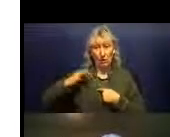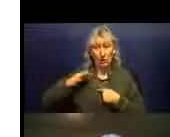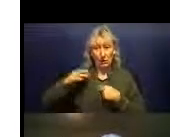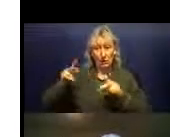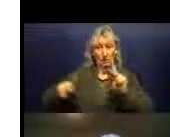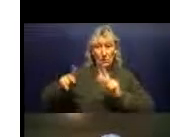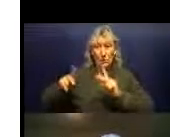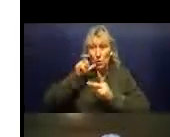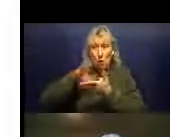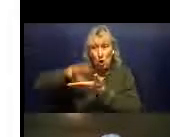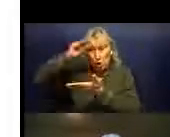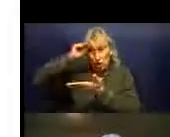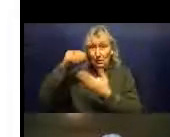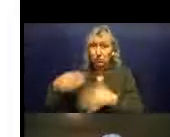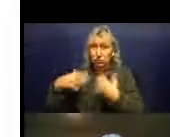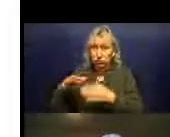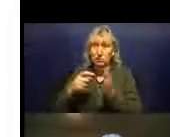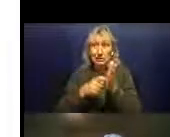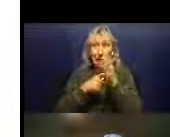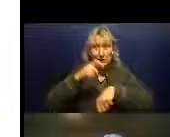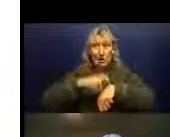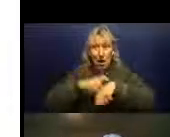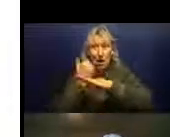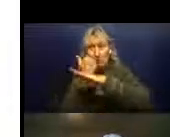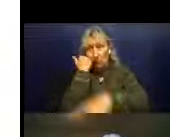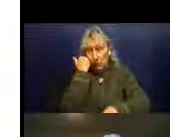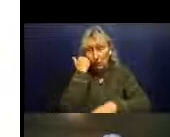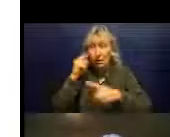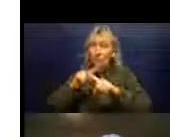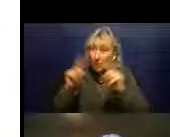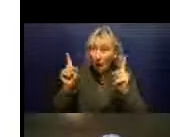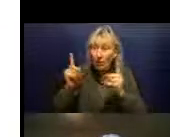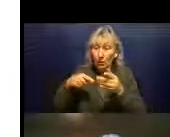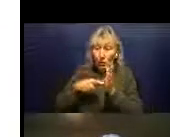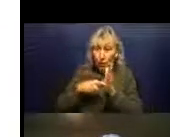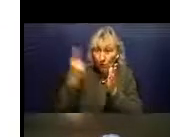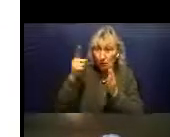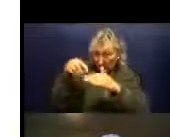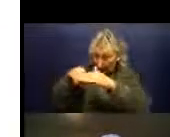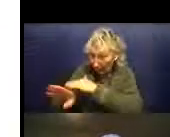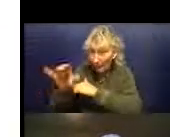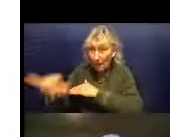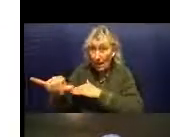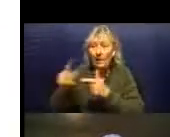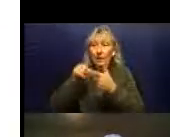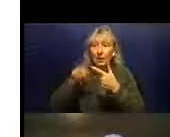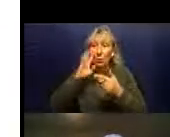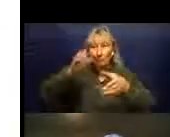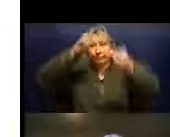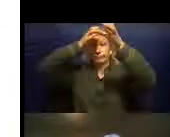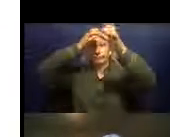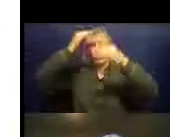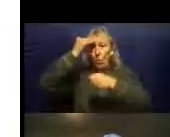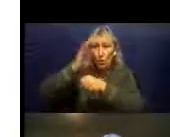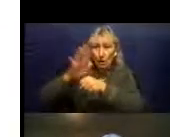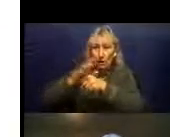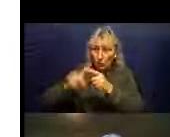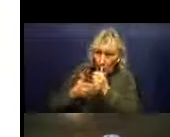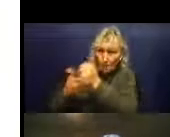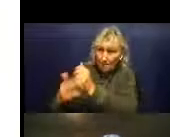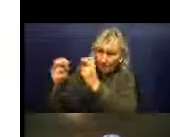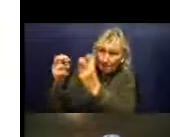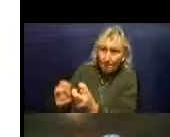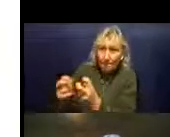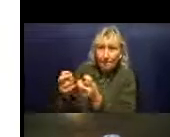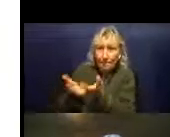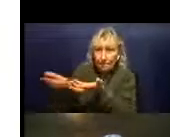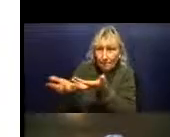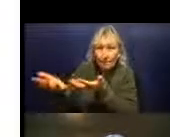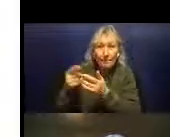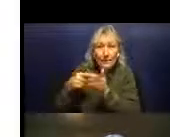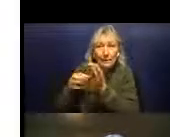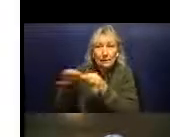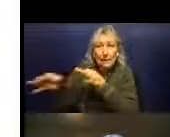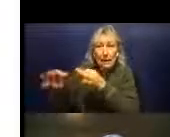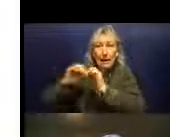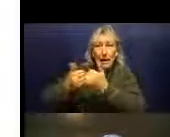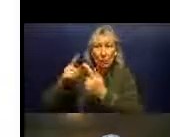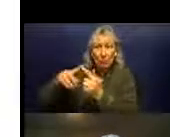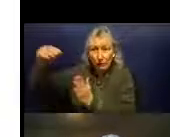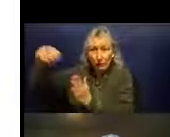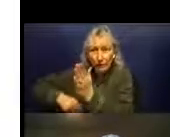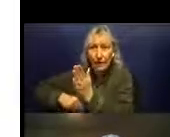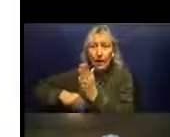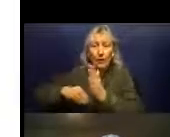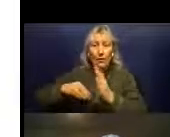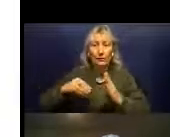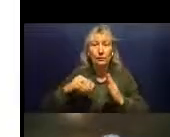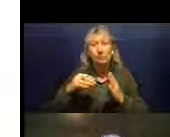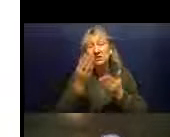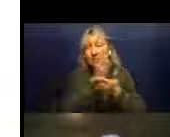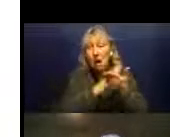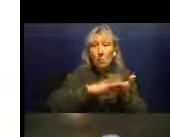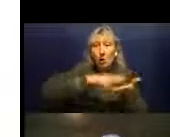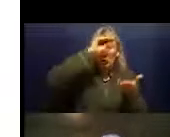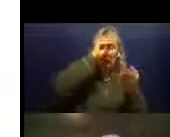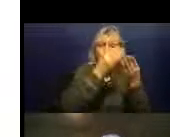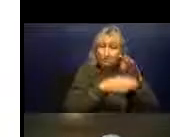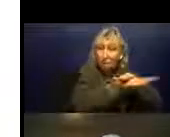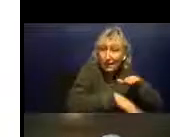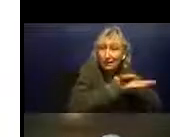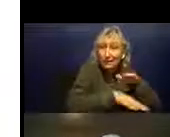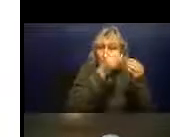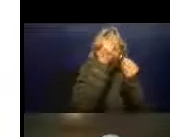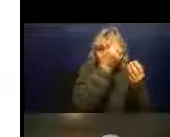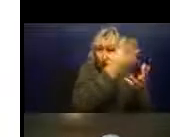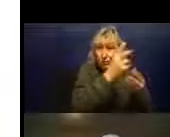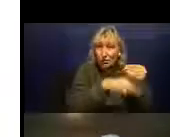That takes quite a bit of time. you know for volunteers to go through.